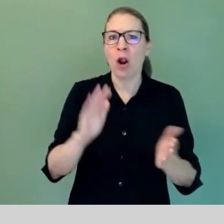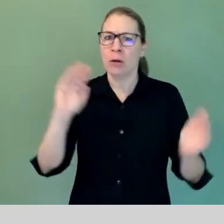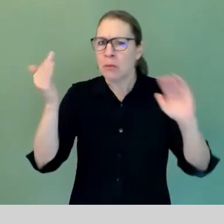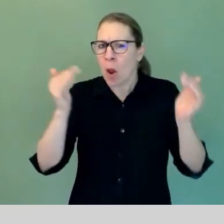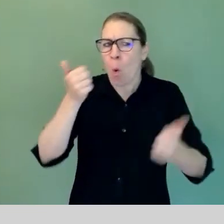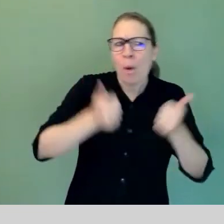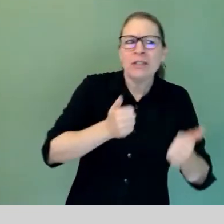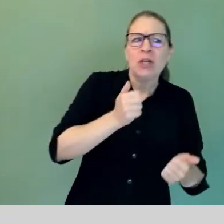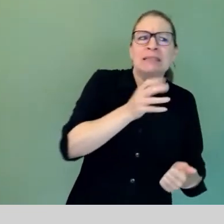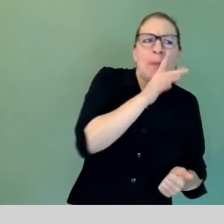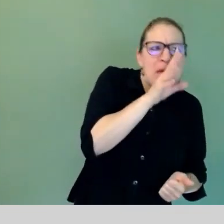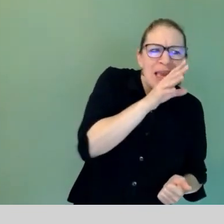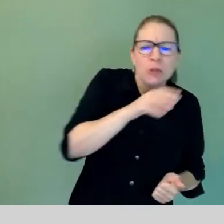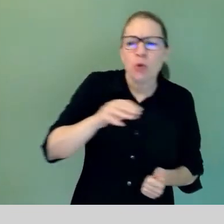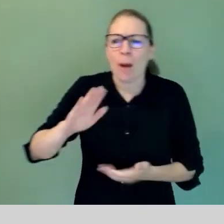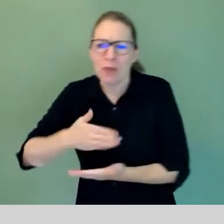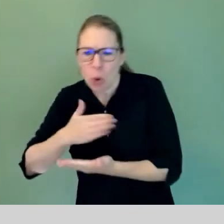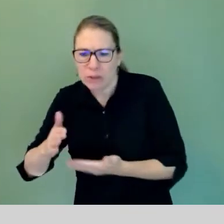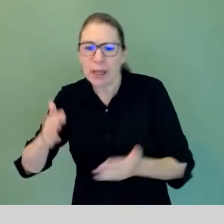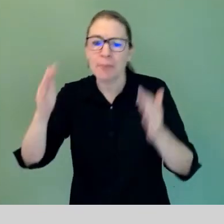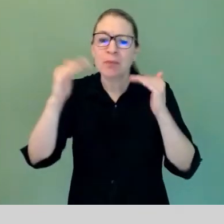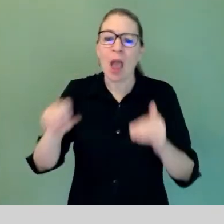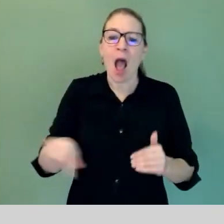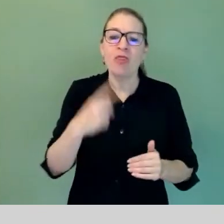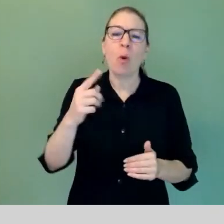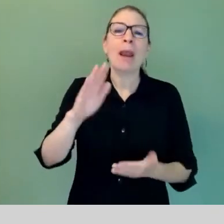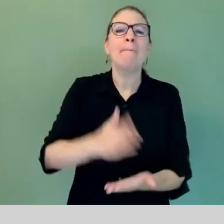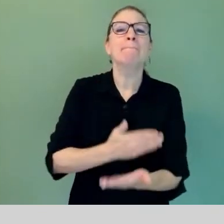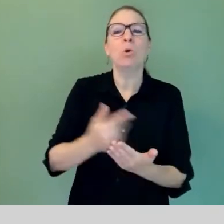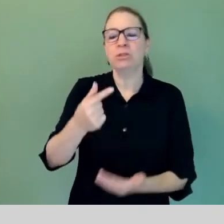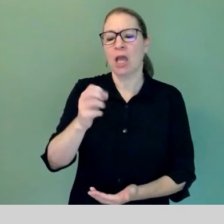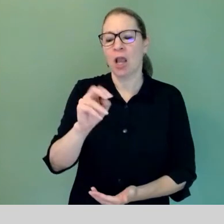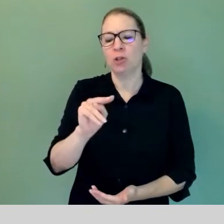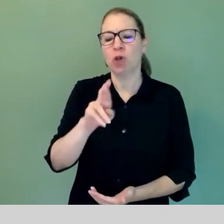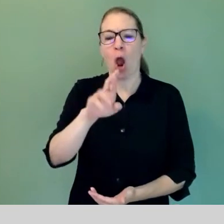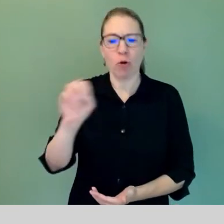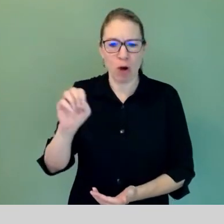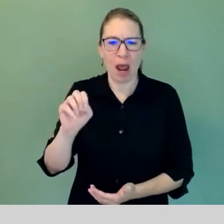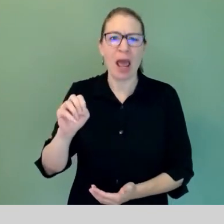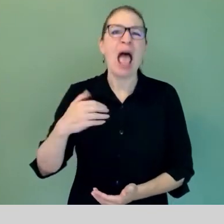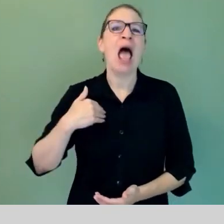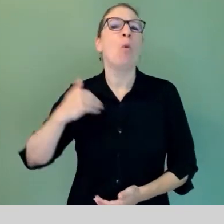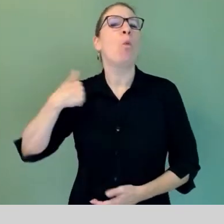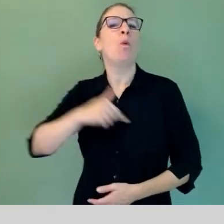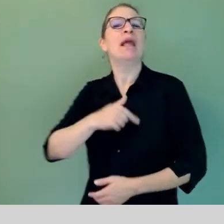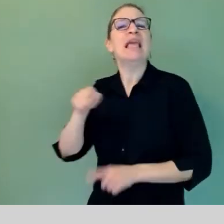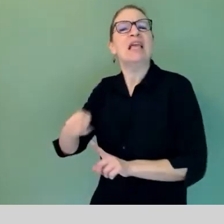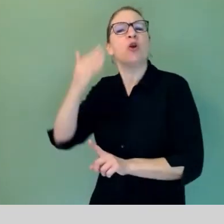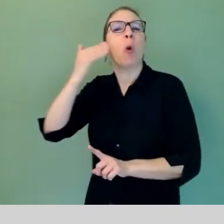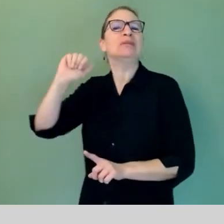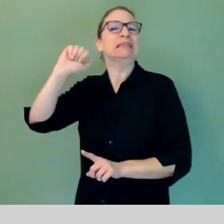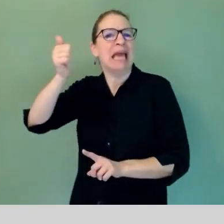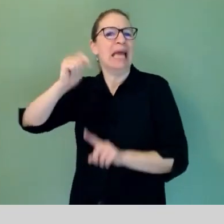between speech and music. Another classifier to do music genre classification between 10 music genres,